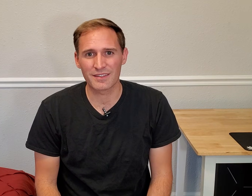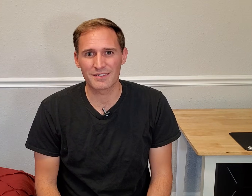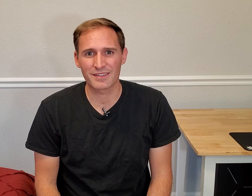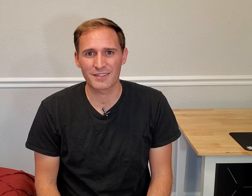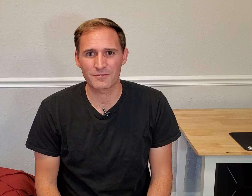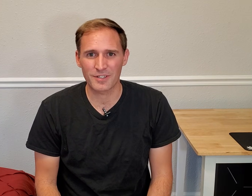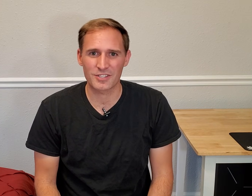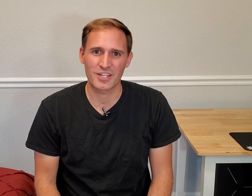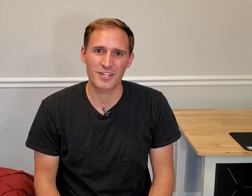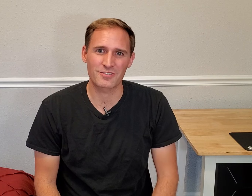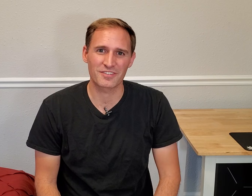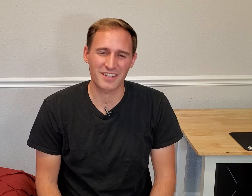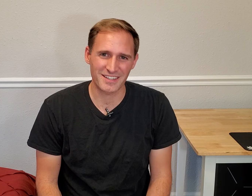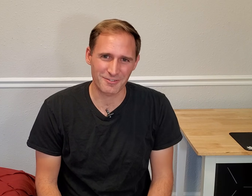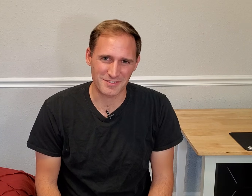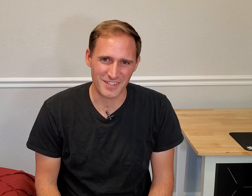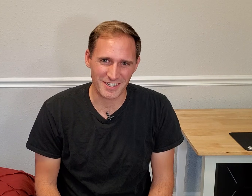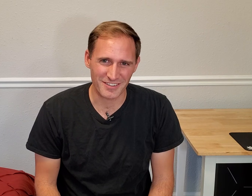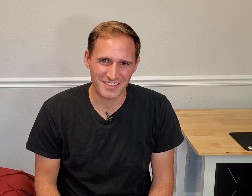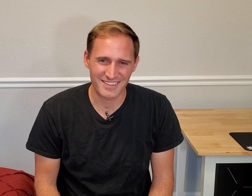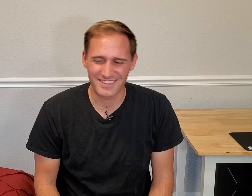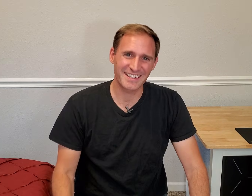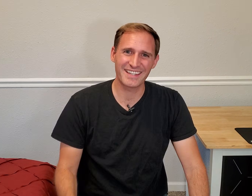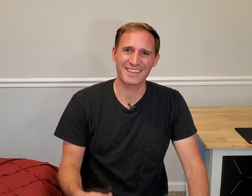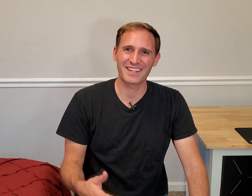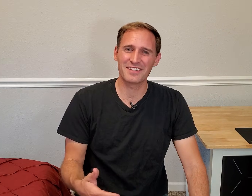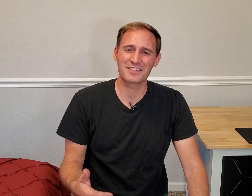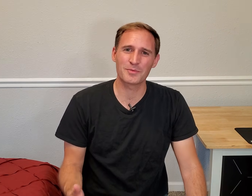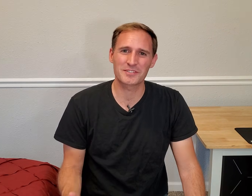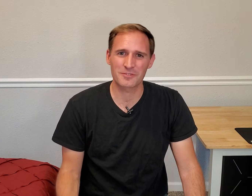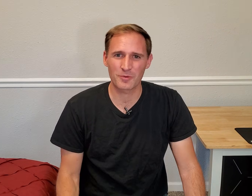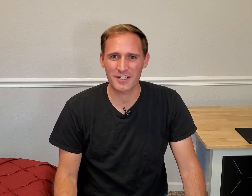these free educational sign language videos. And again thank you so much for